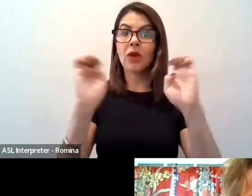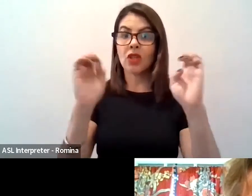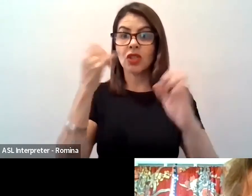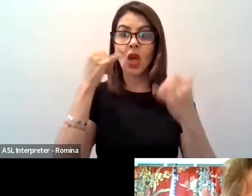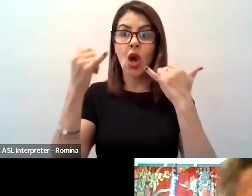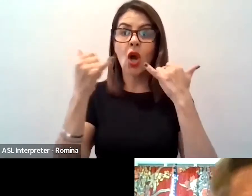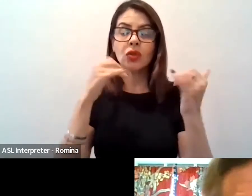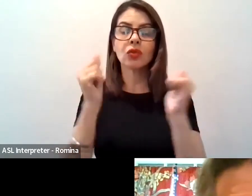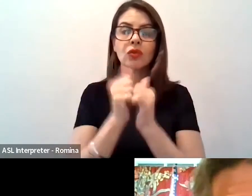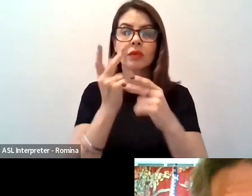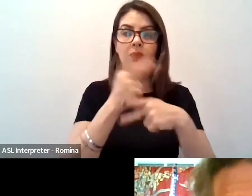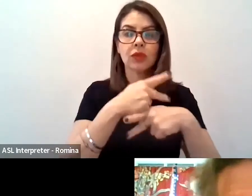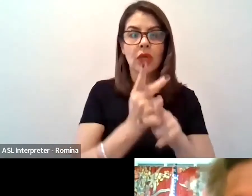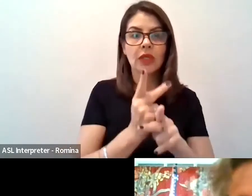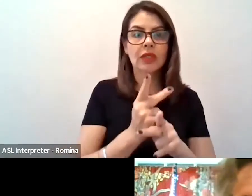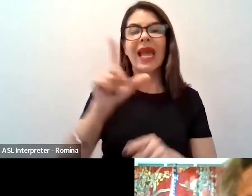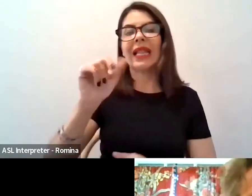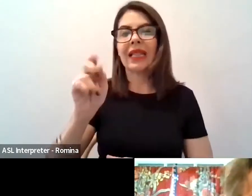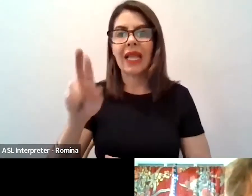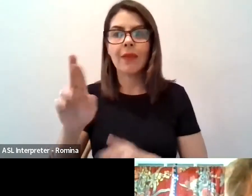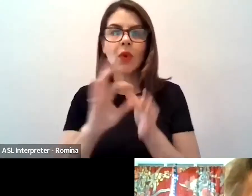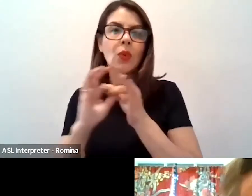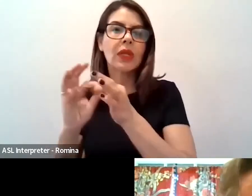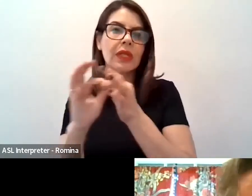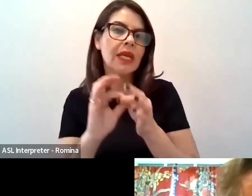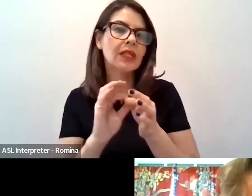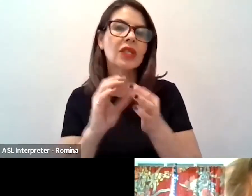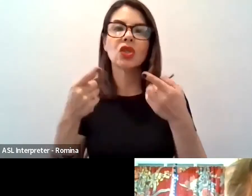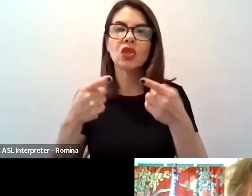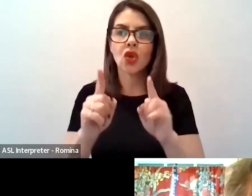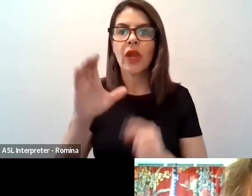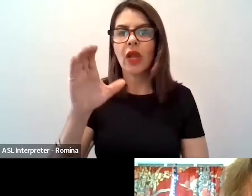with production and labor relations during covid when we had a lot